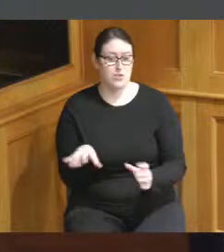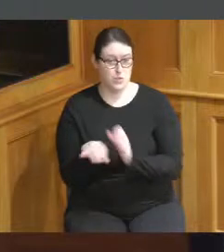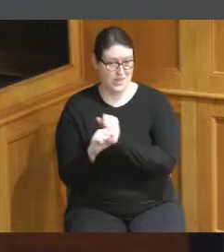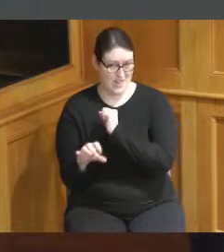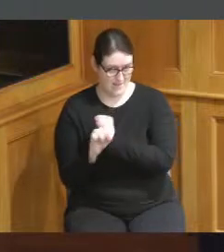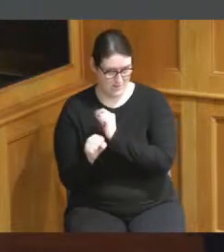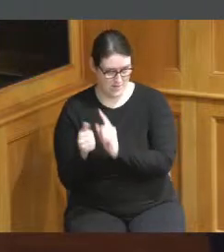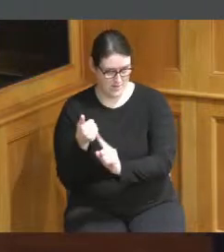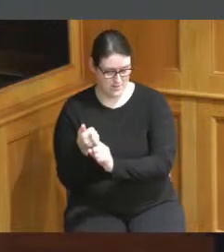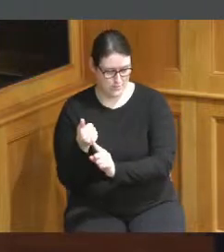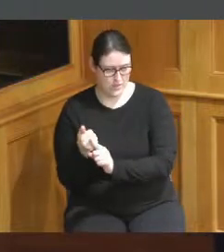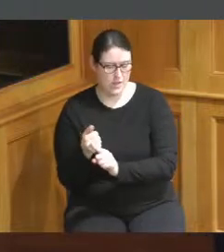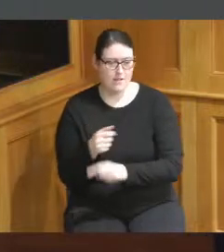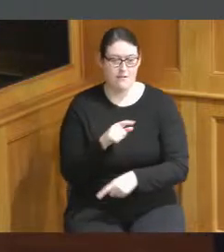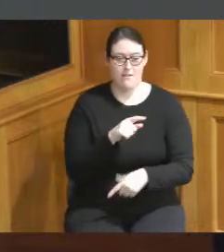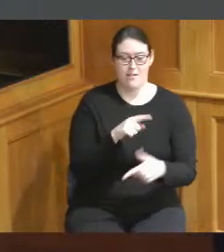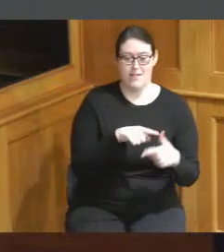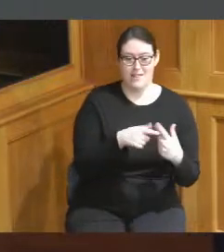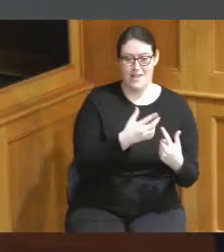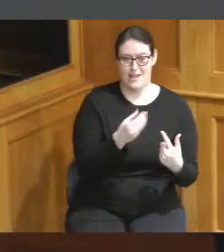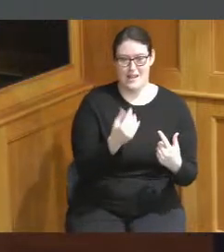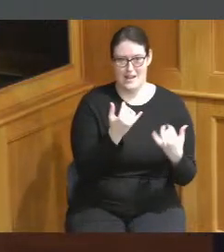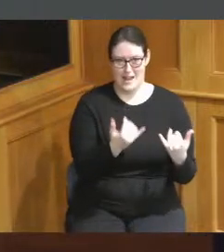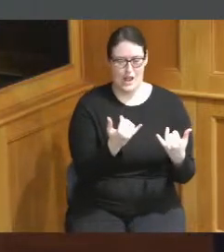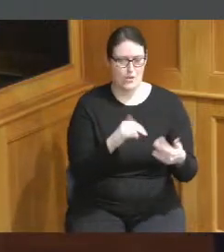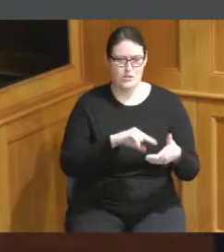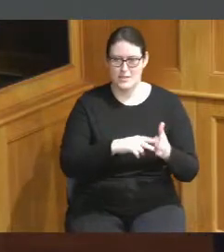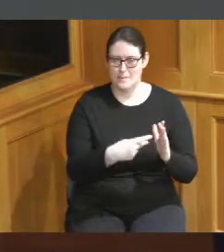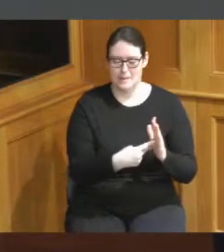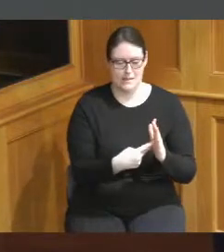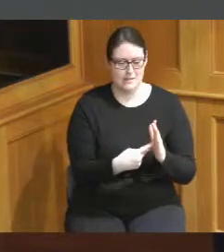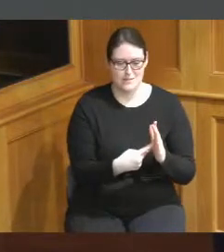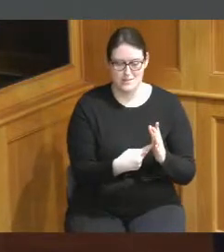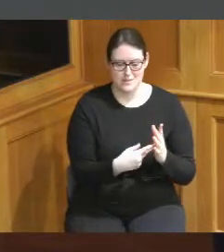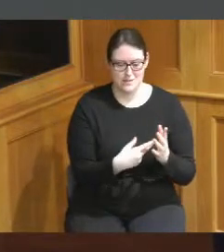versus how much of it is operating in terms of just the the policy and the protocol for how they